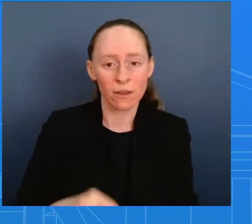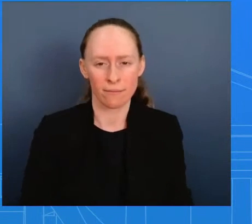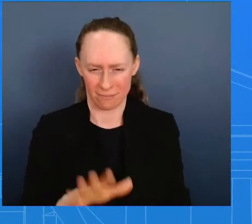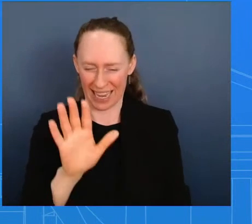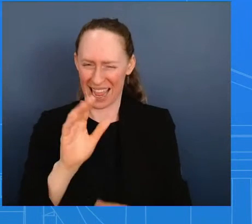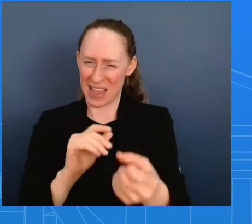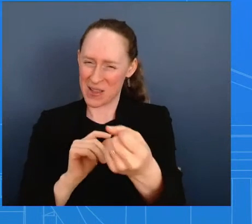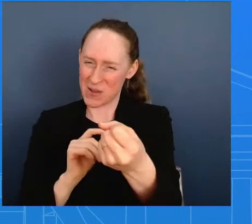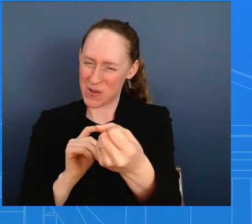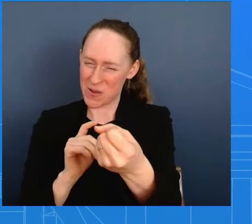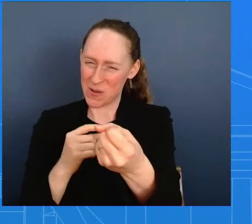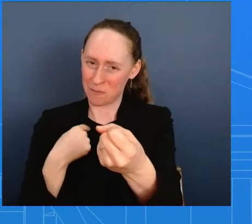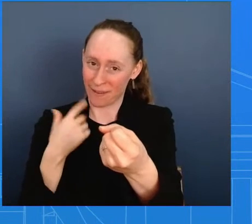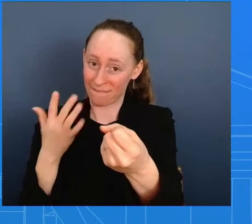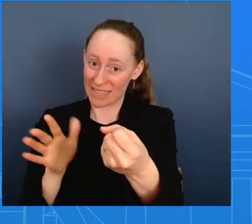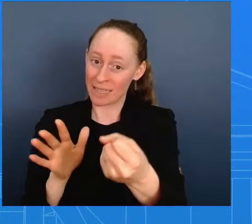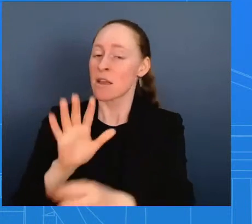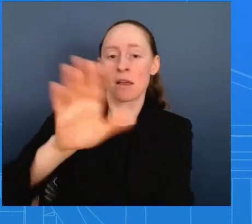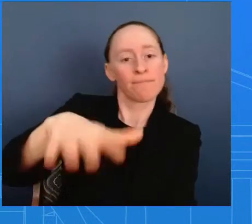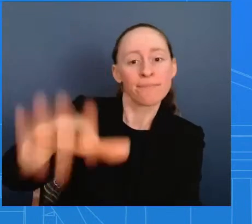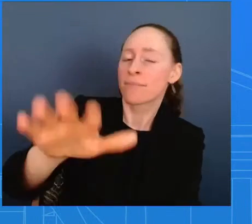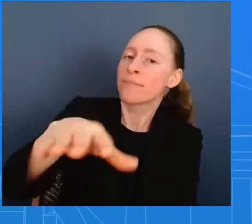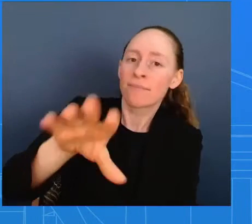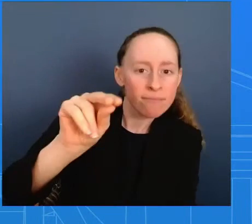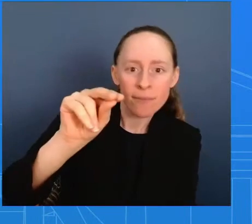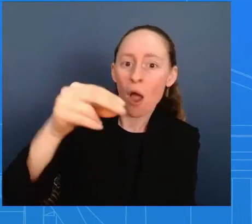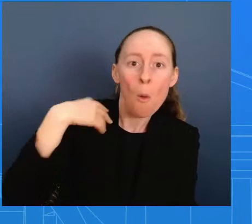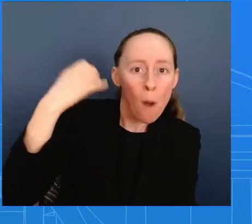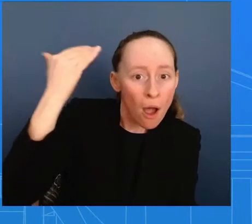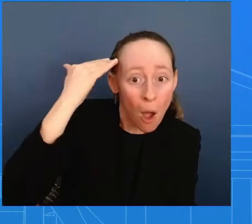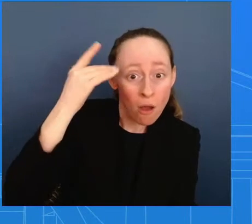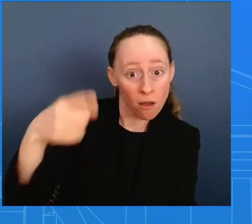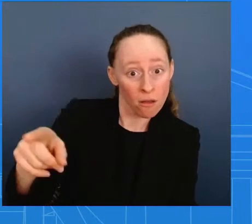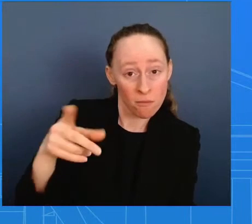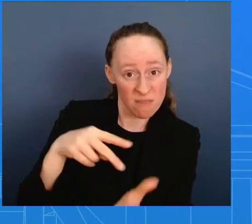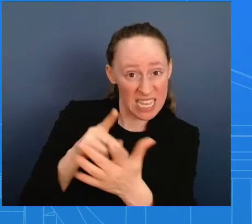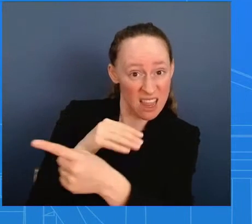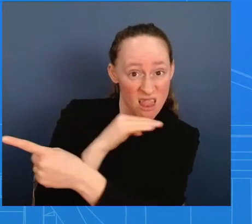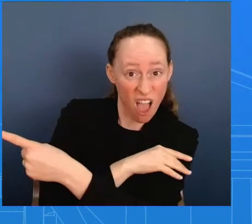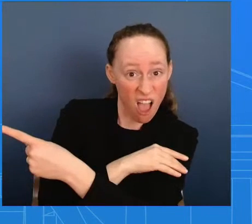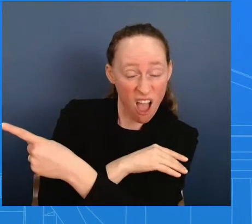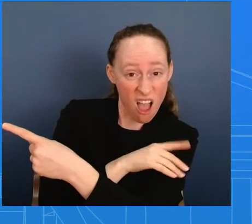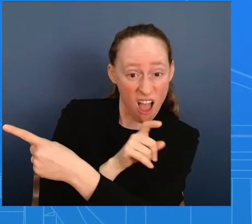are you saying that she's a liar? Mr. Sullivan: The United States has laid down at the International Court of Justice